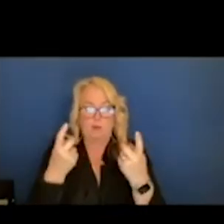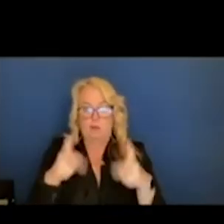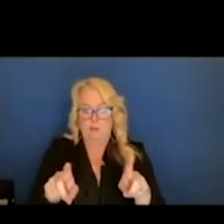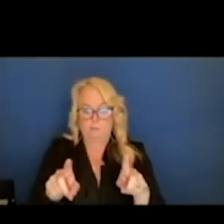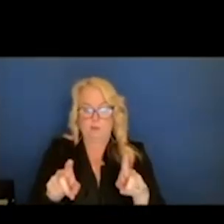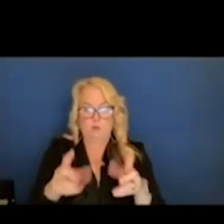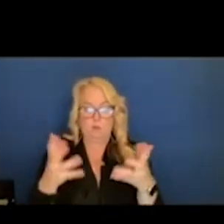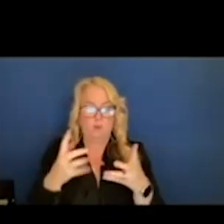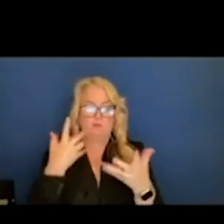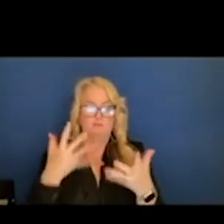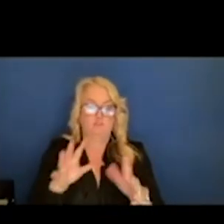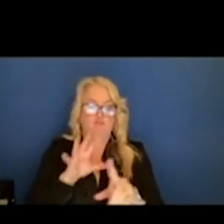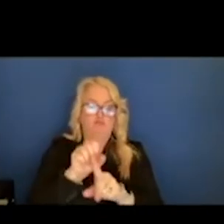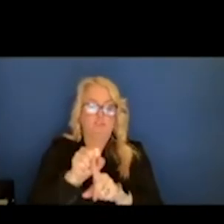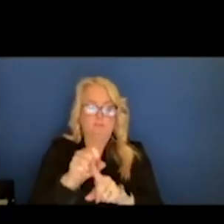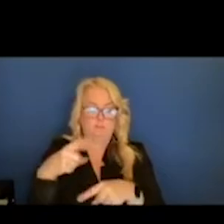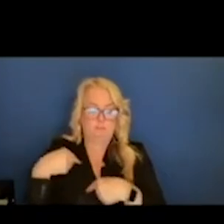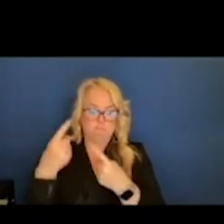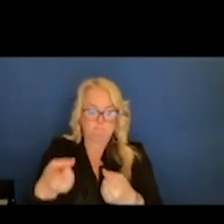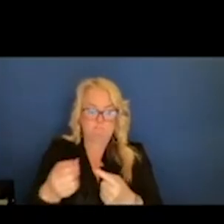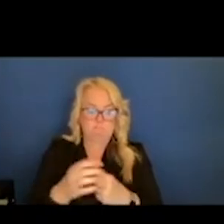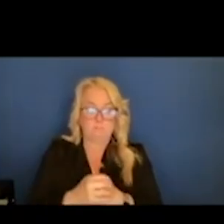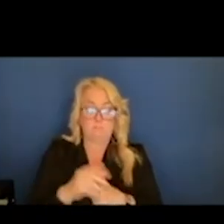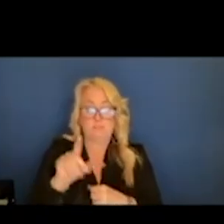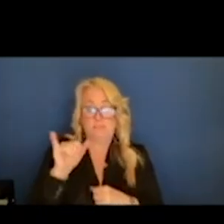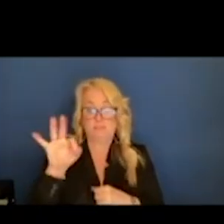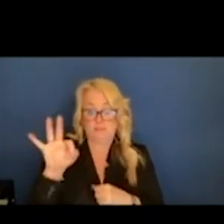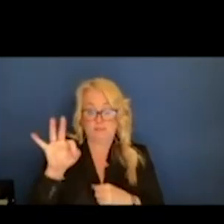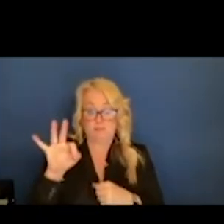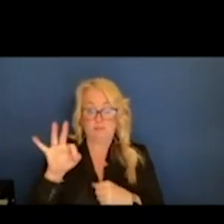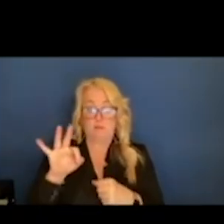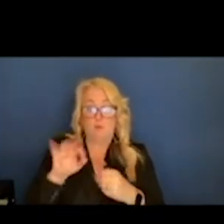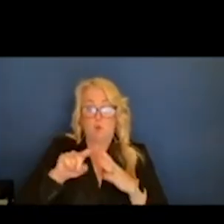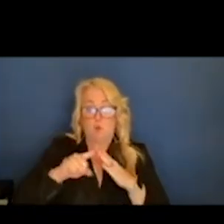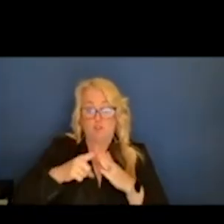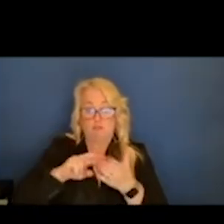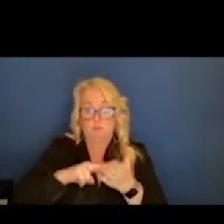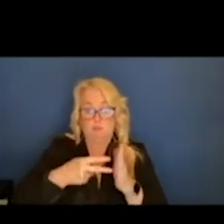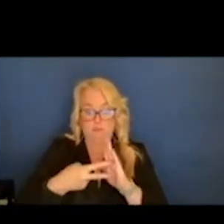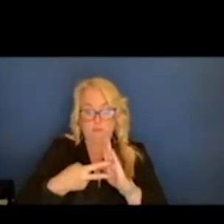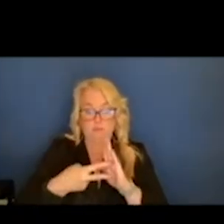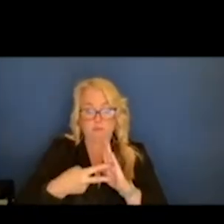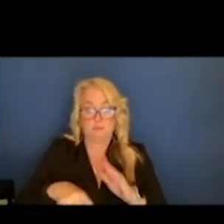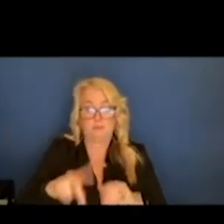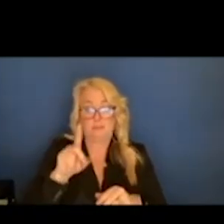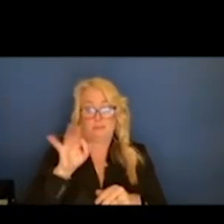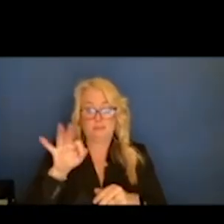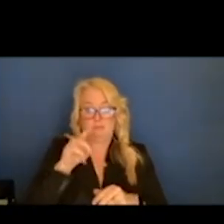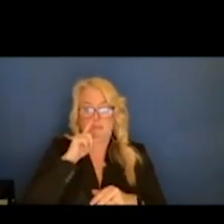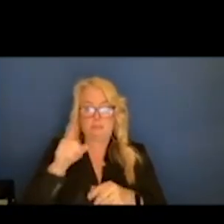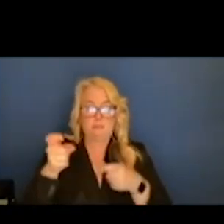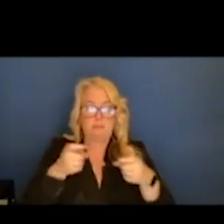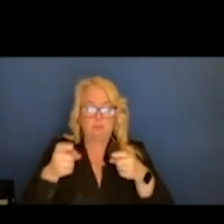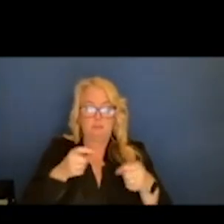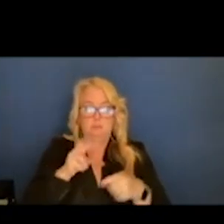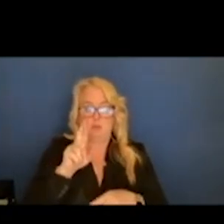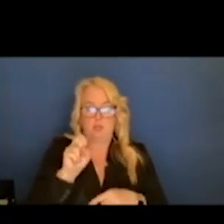how it’s evolved, and what it has achieved. DIF Origins and Purpose. The DIF is administered